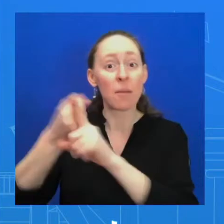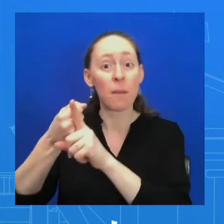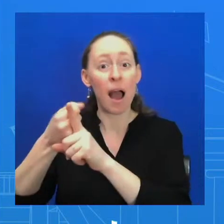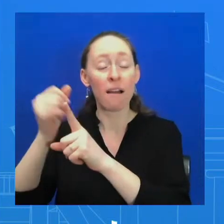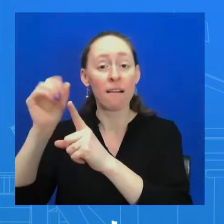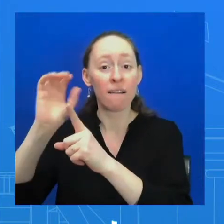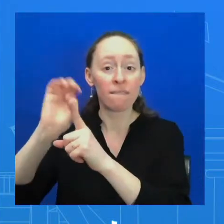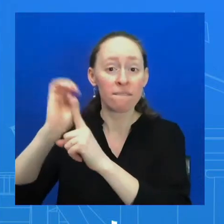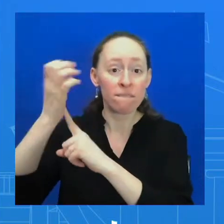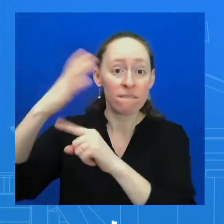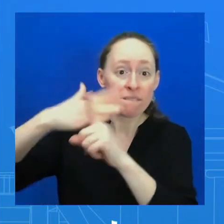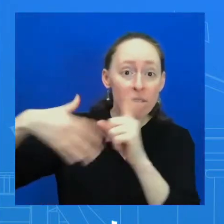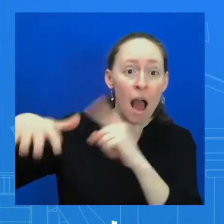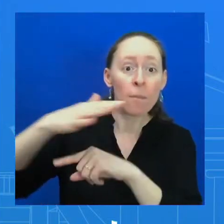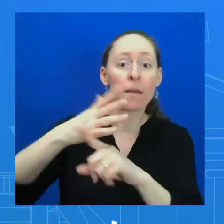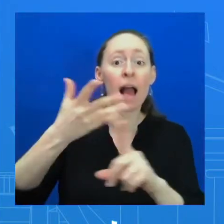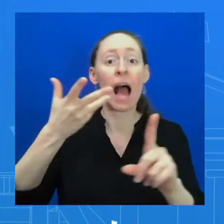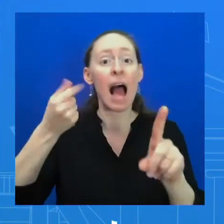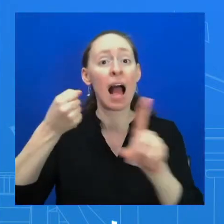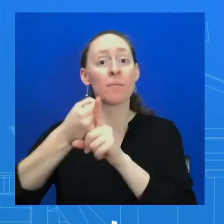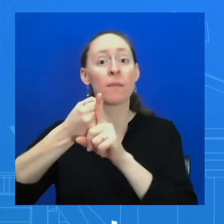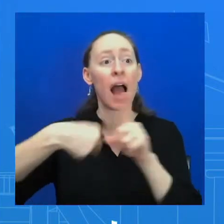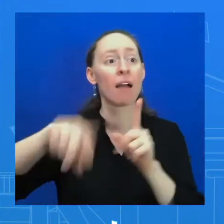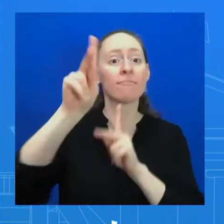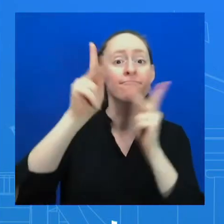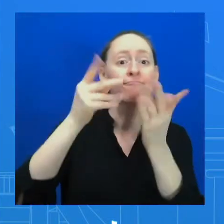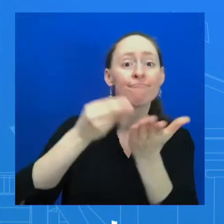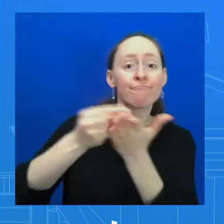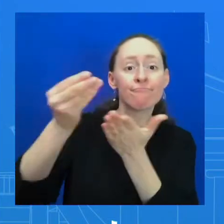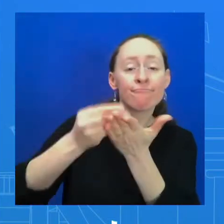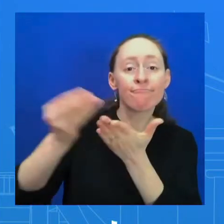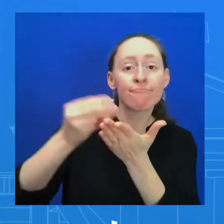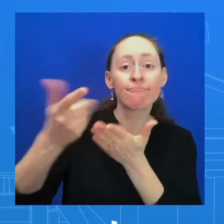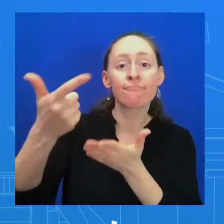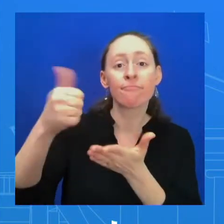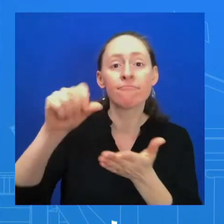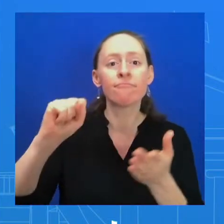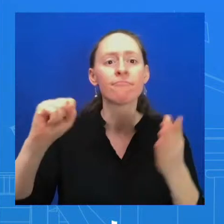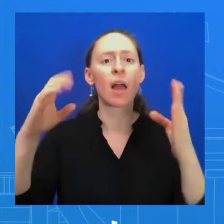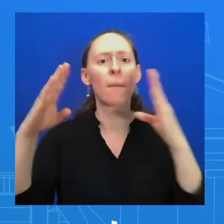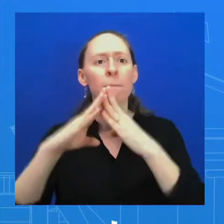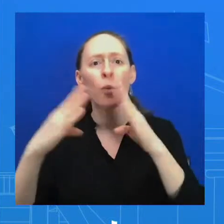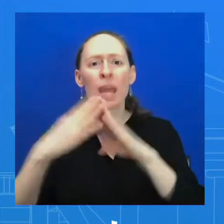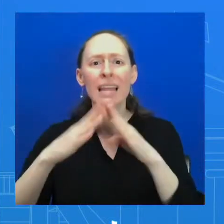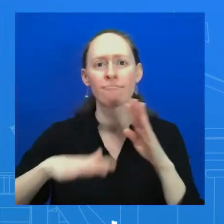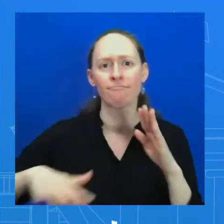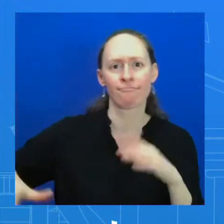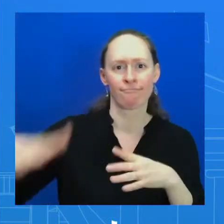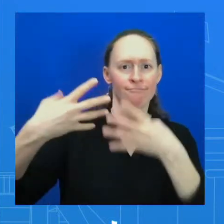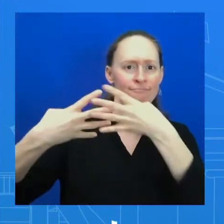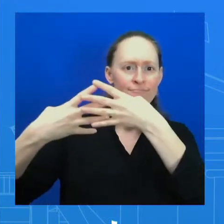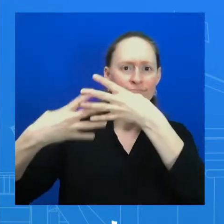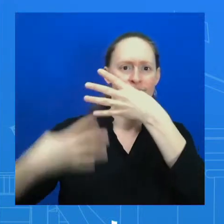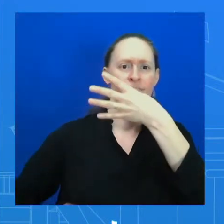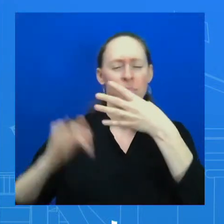the impacts on communities. And that's why w- -- the President supports these LNG pauses. So, we're going to continue to meet our